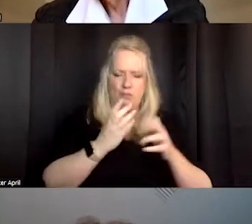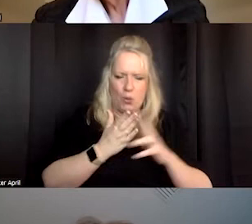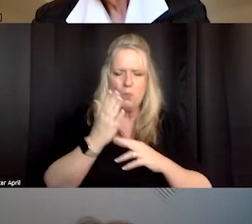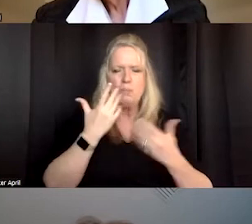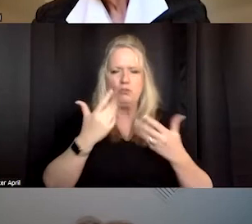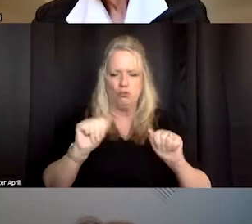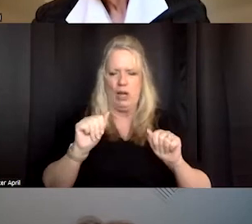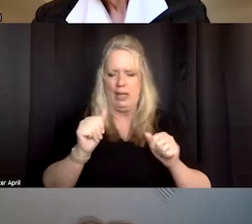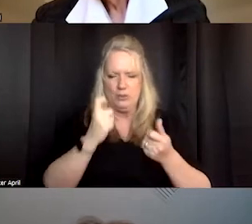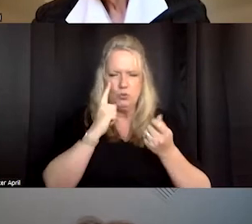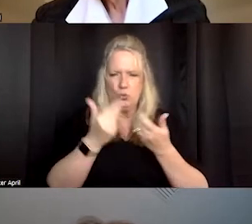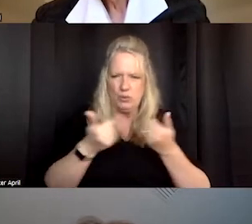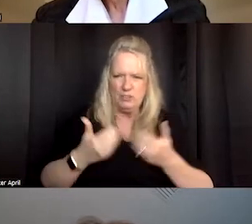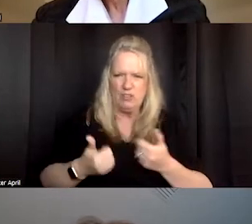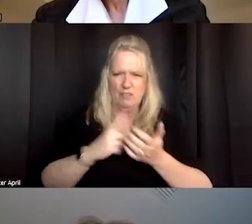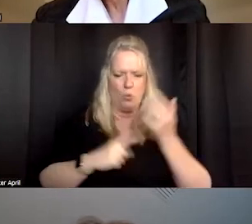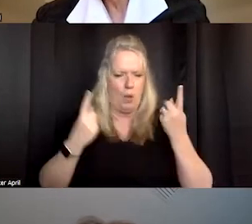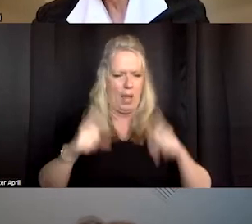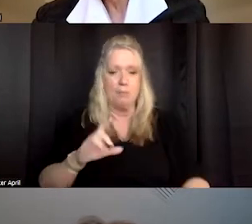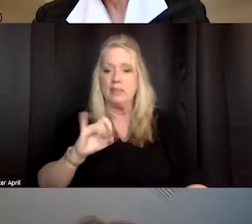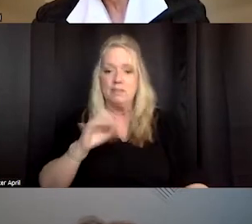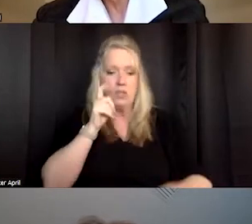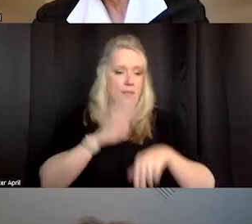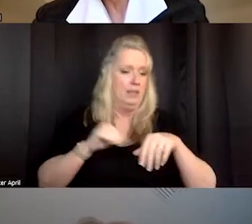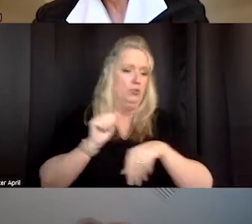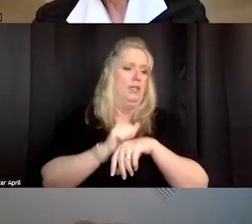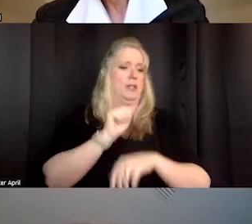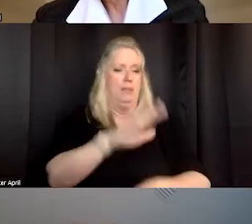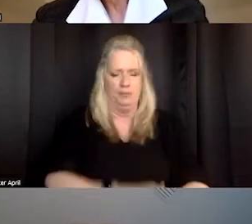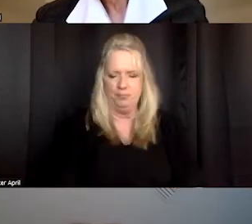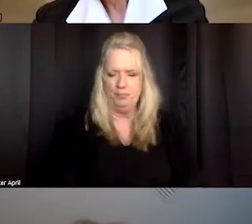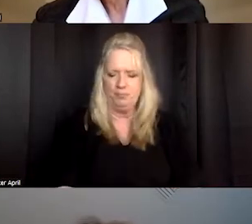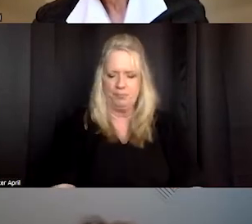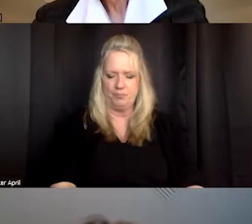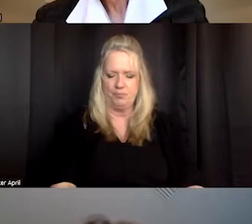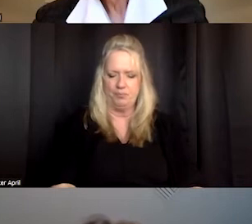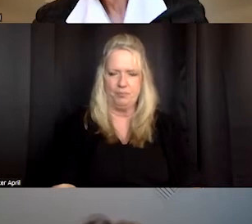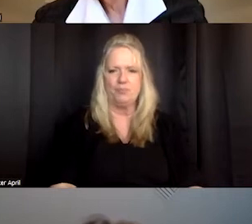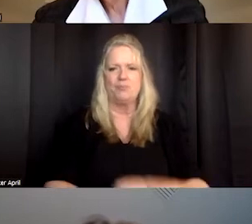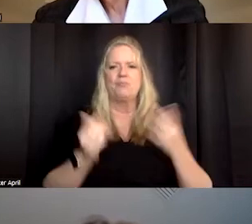DECIPHER WHAT HAPPENED, IF NOT YOU SEND THEM IN SOUND LIKE. RIGHT. >> WHAT DO YOU DO WITH INDIVIDUALS,